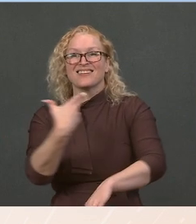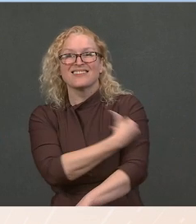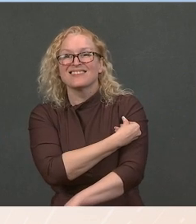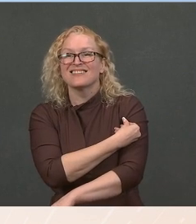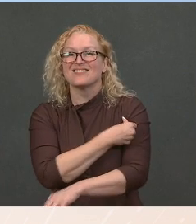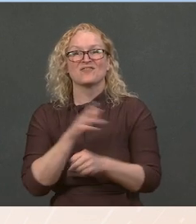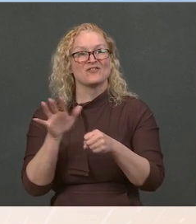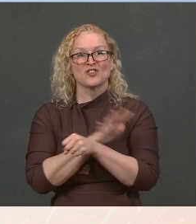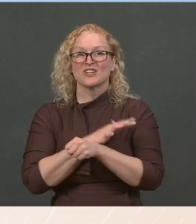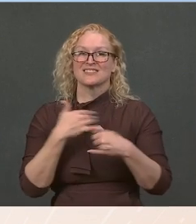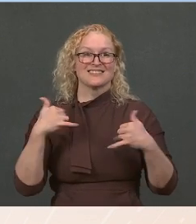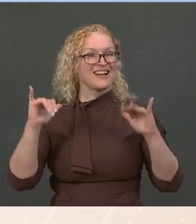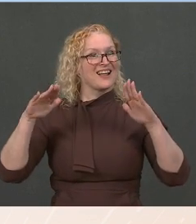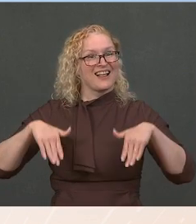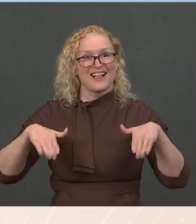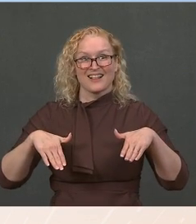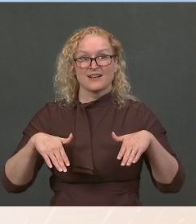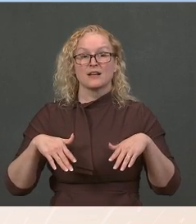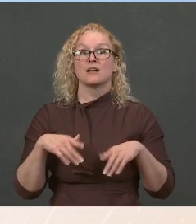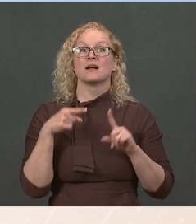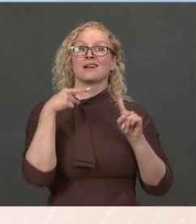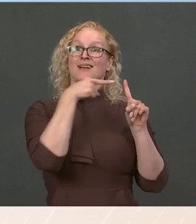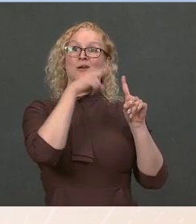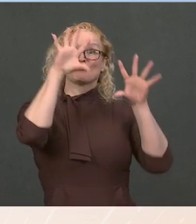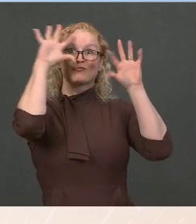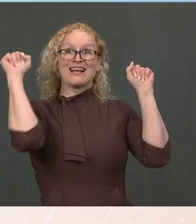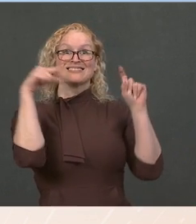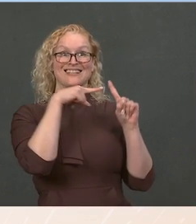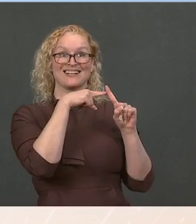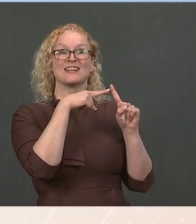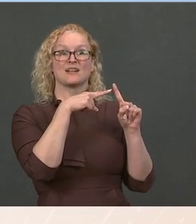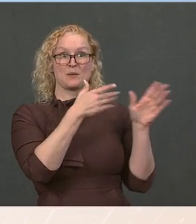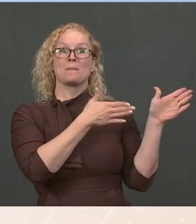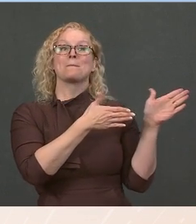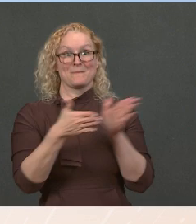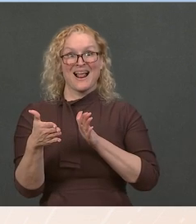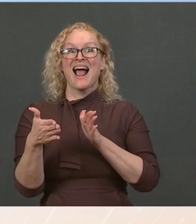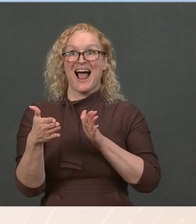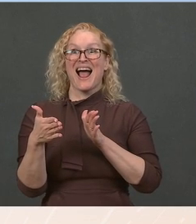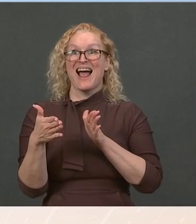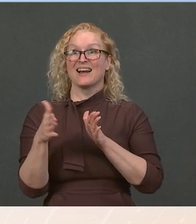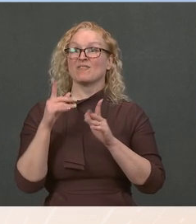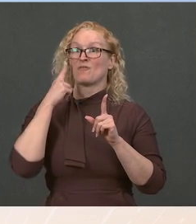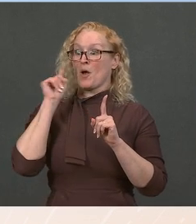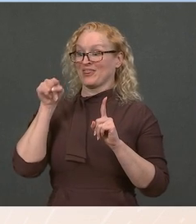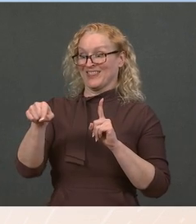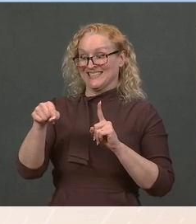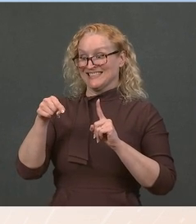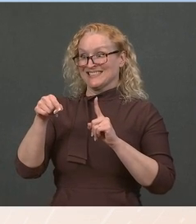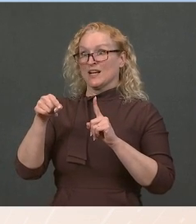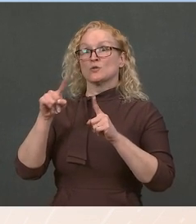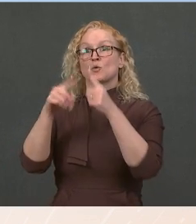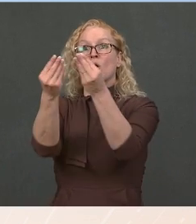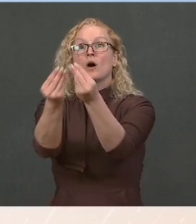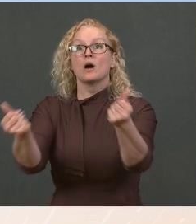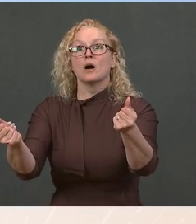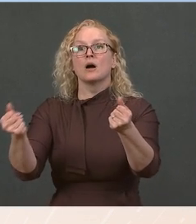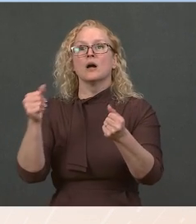to accelerate the path out of the pandemic is working. We are saving American lives and helping our economy continue to recover.